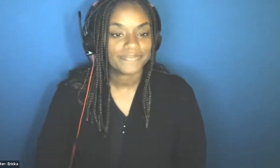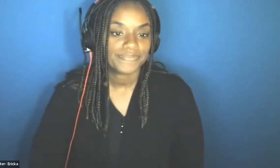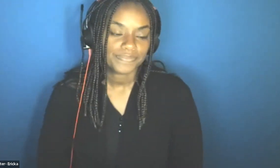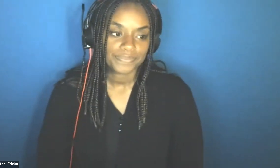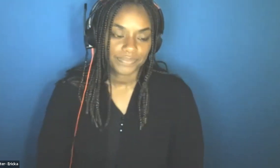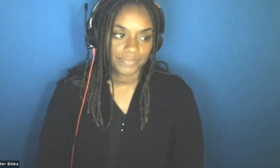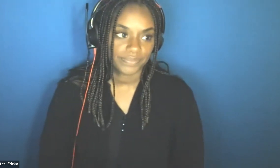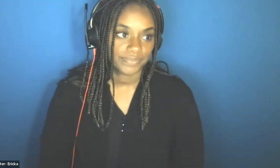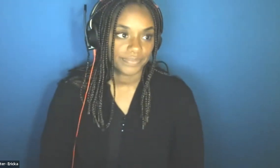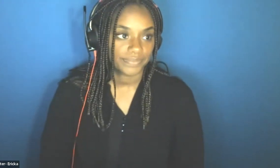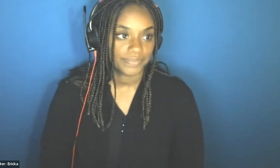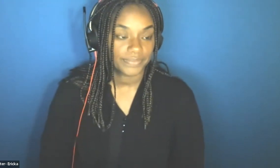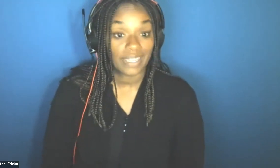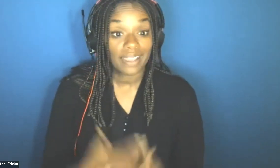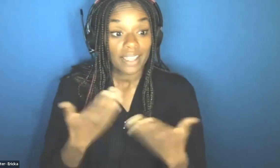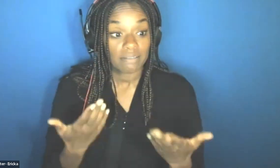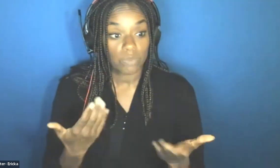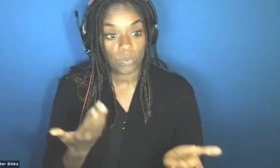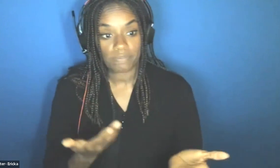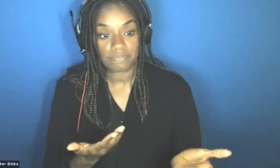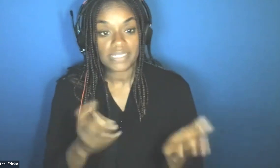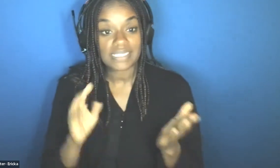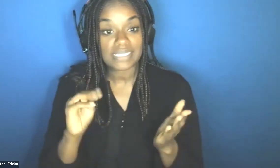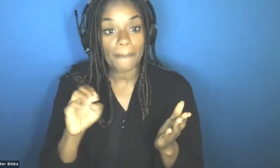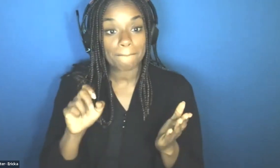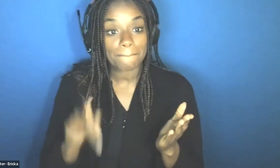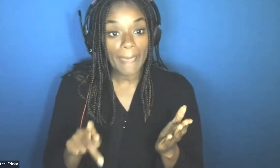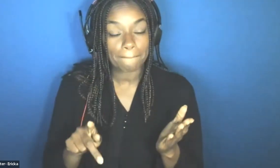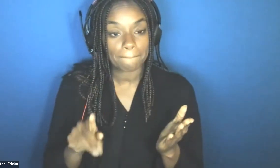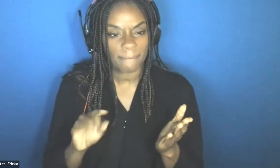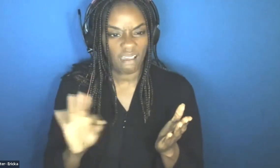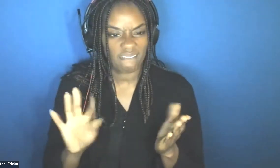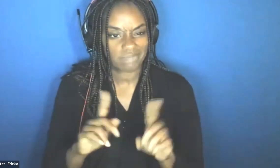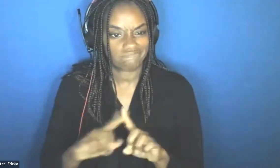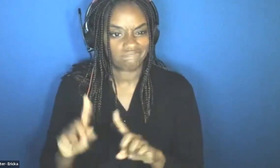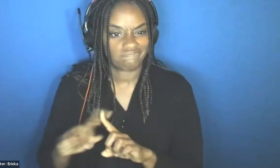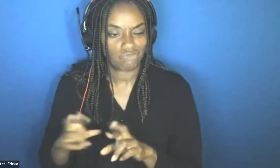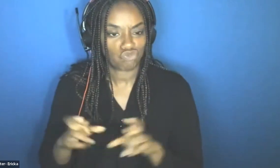Or you can also e-mail us at adata.org/e-mail. Or visit the website.